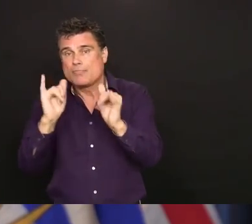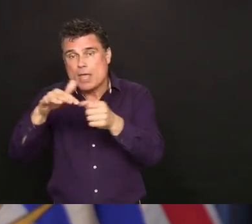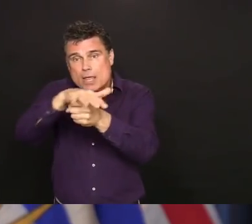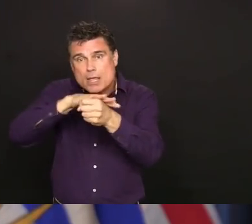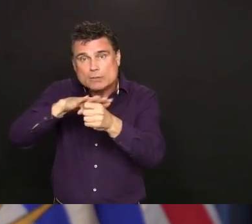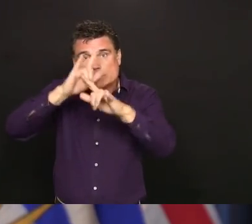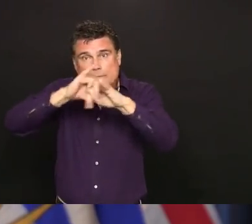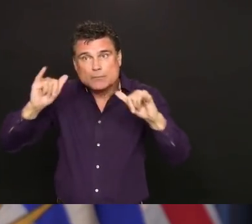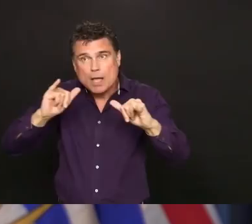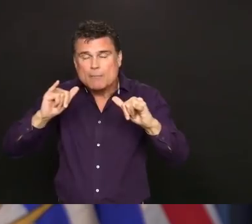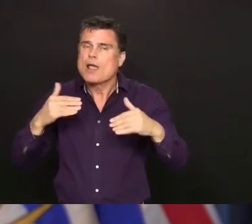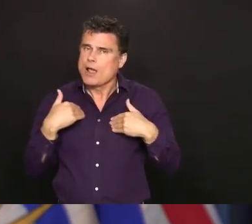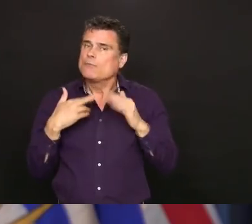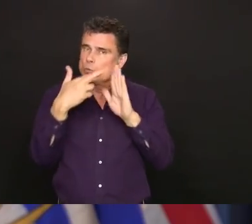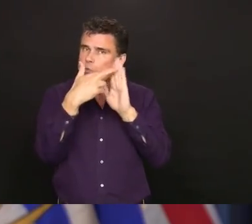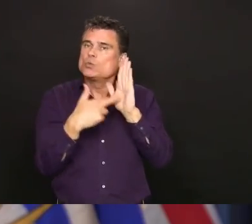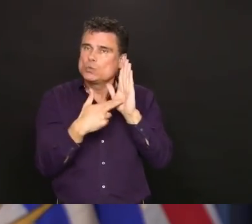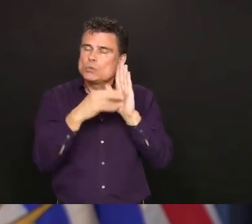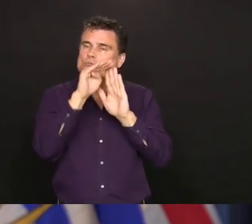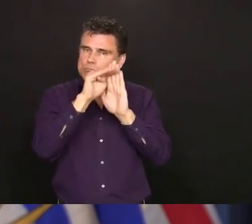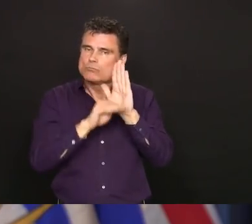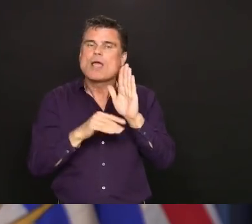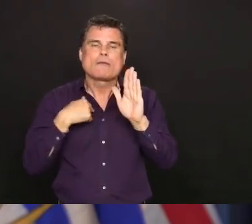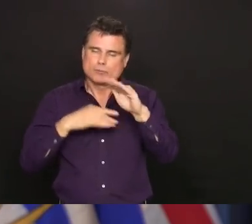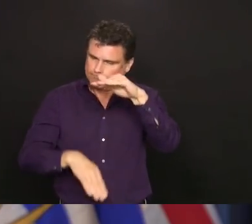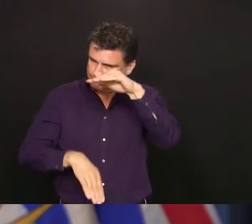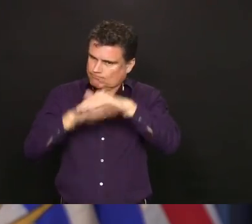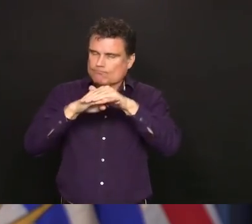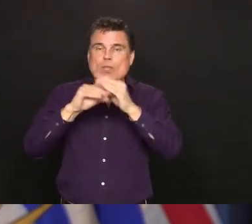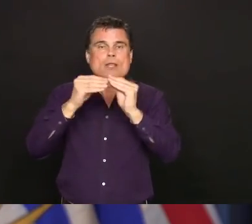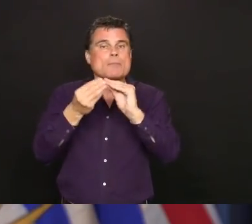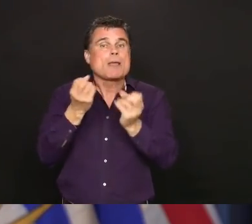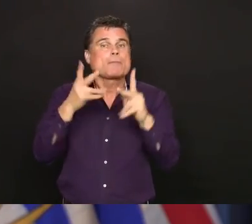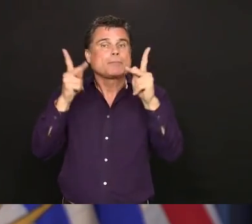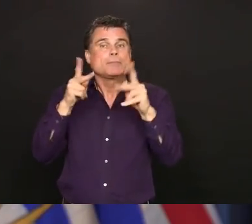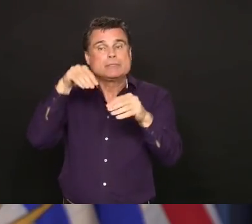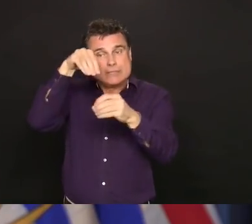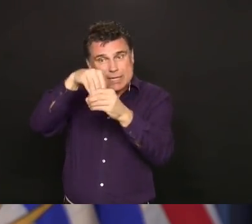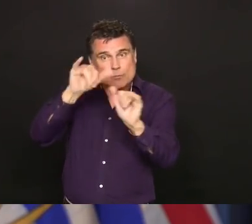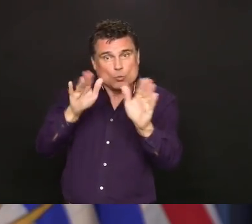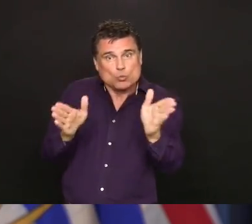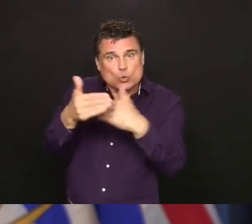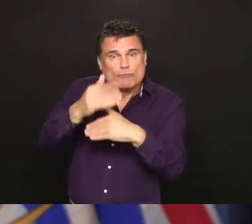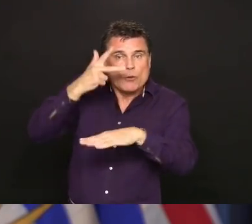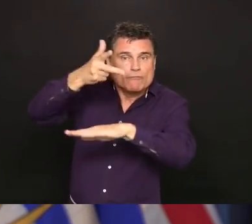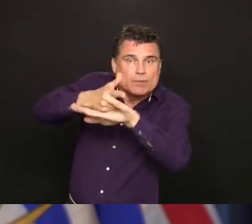around being absolutely certain that people are not coming into the environment if they have any illness.